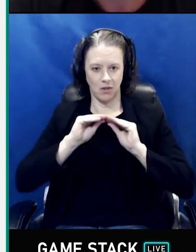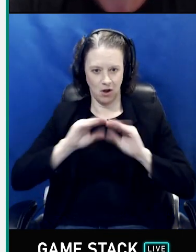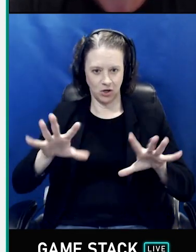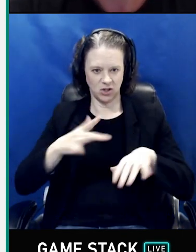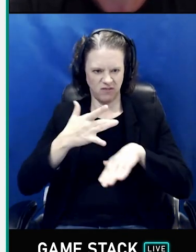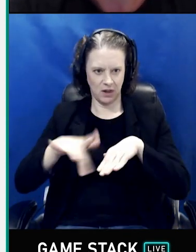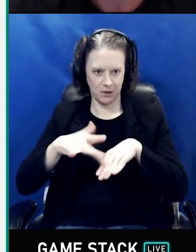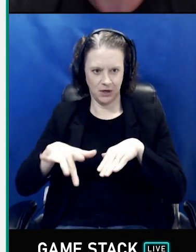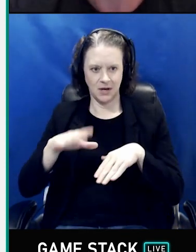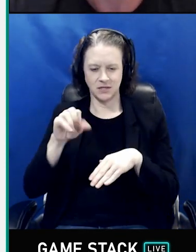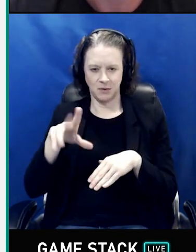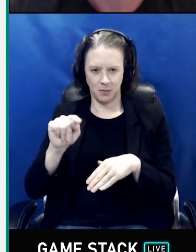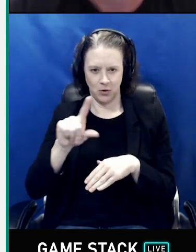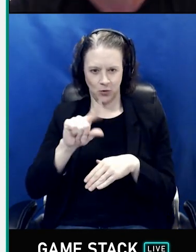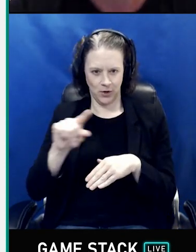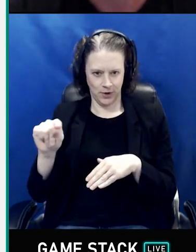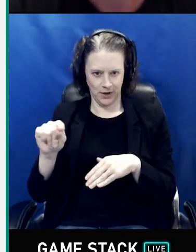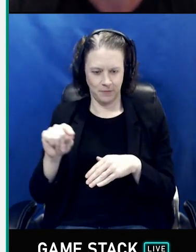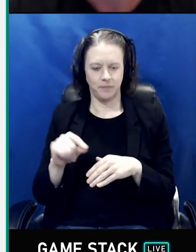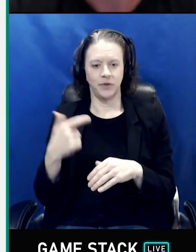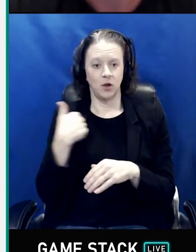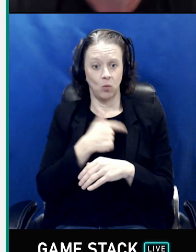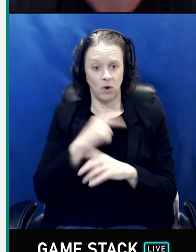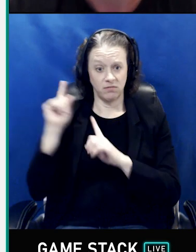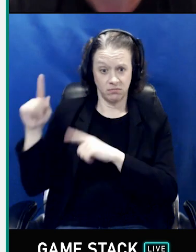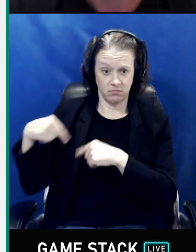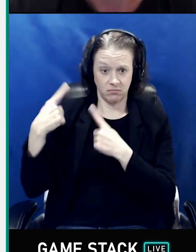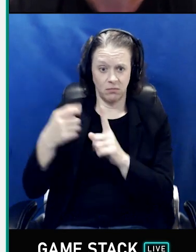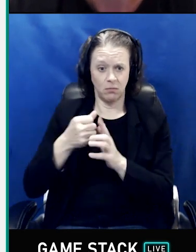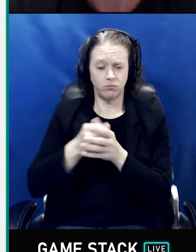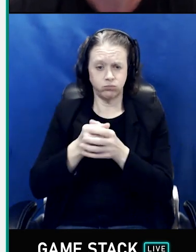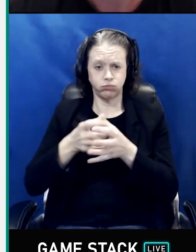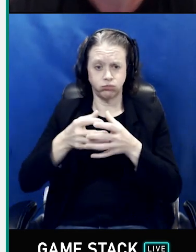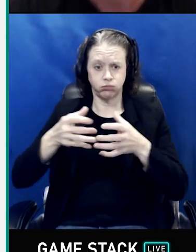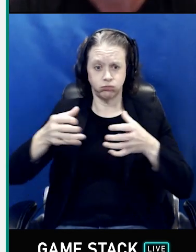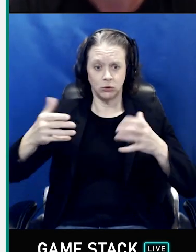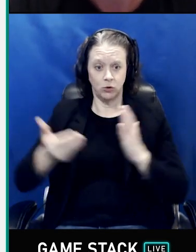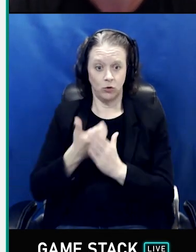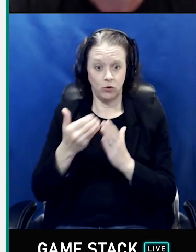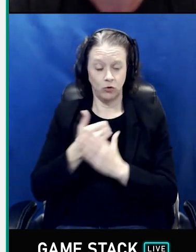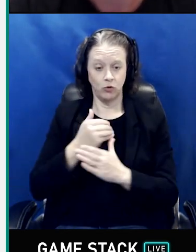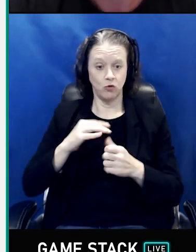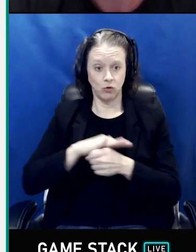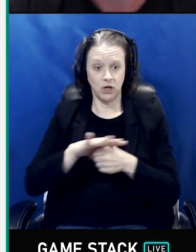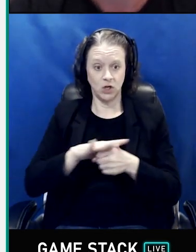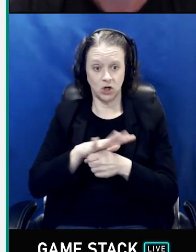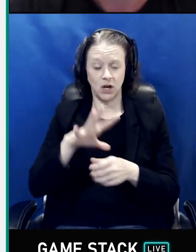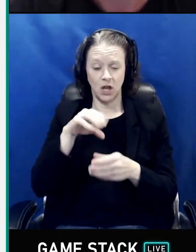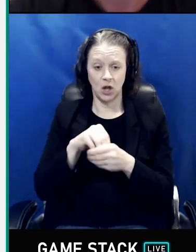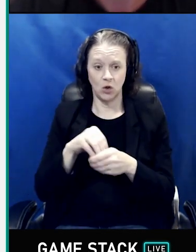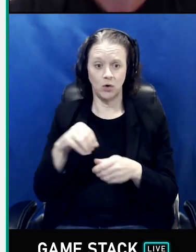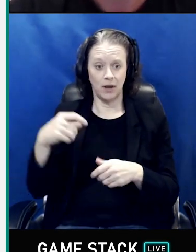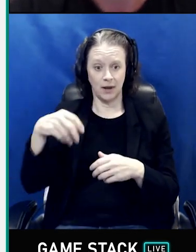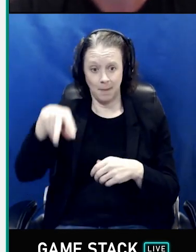Since then, we've continued to expand to new regions, including Mexico, Brazil, Australia and Japan.